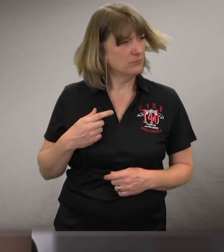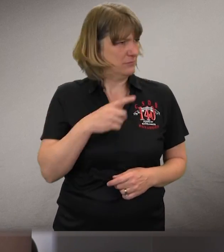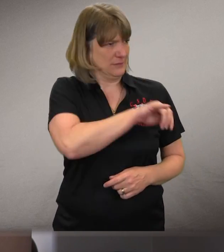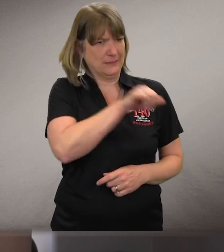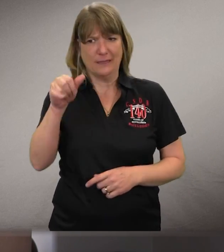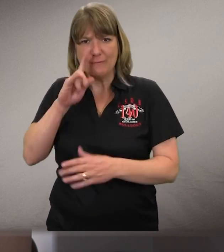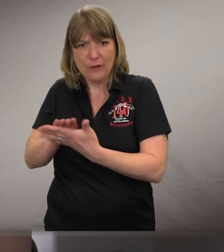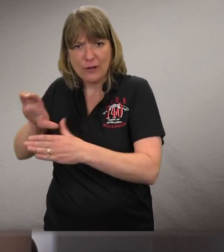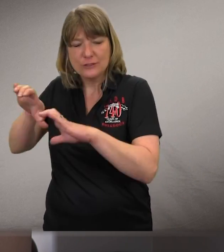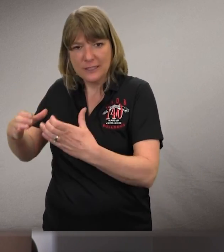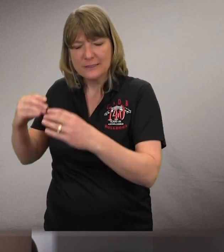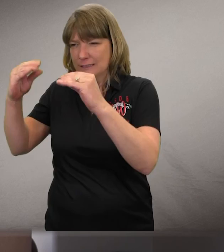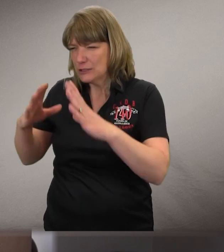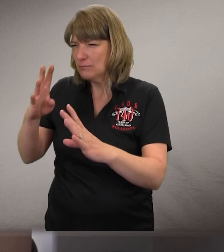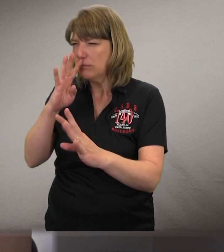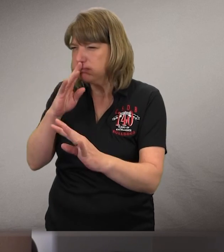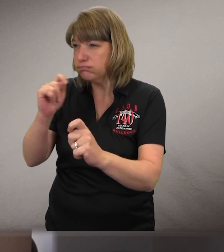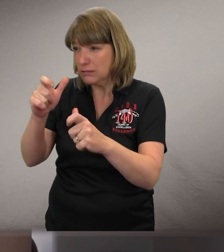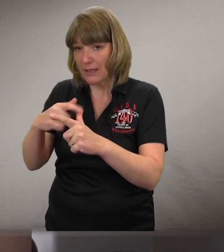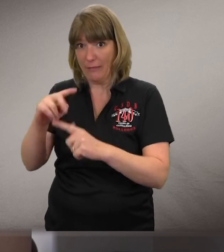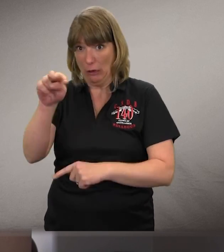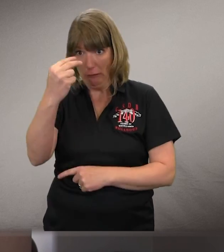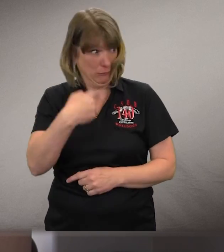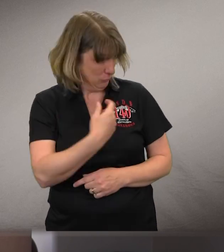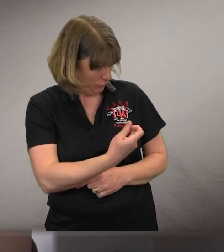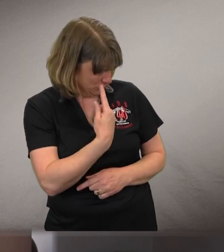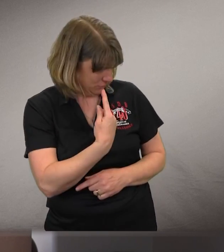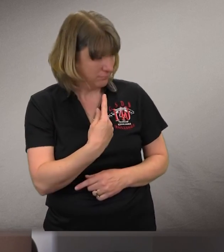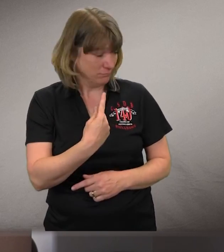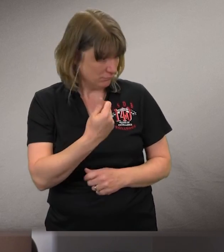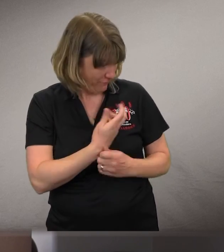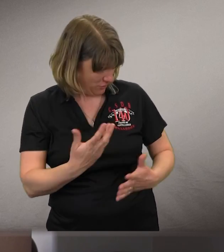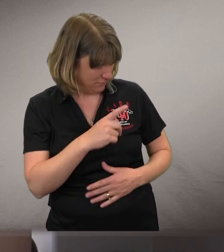Even in the college class, my teacher would be talking really fast and then look at me and be like,